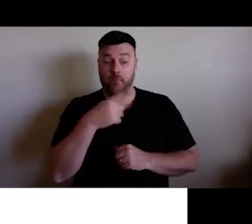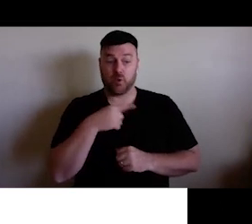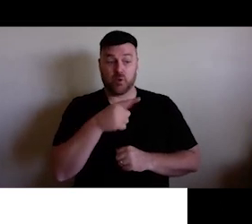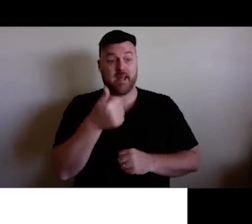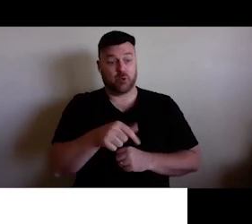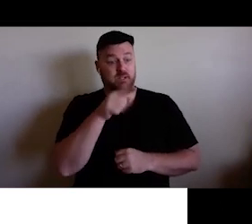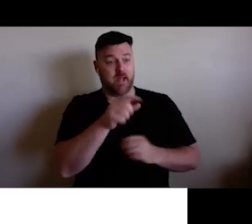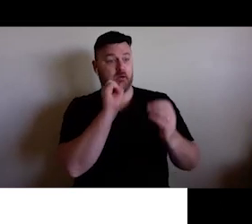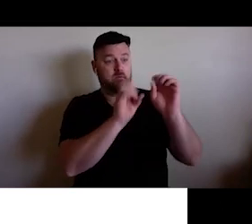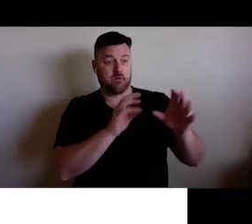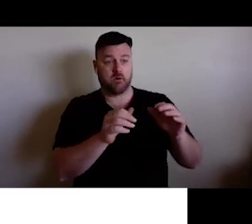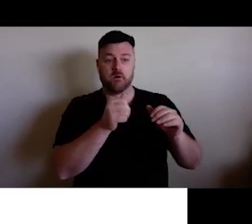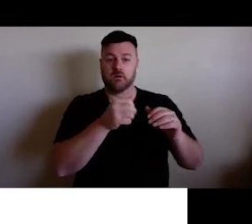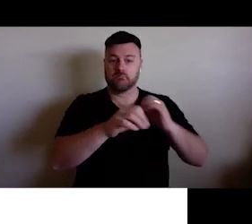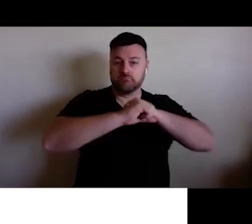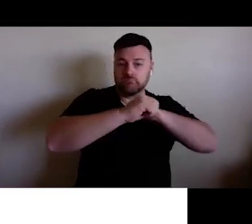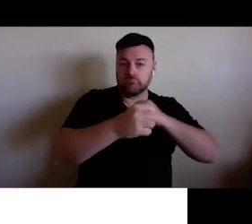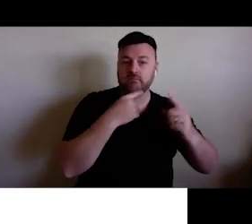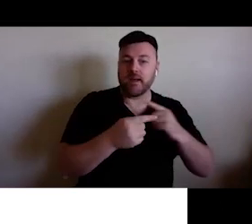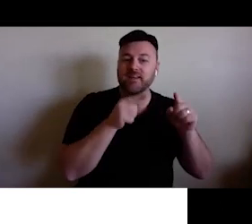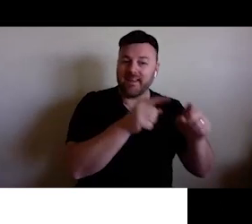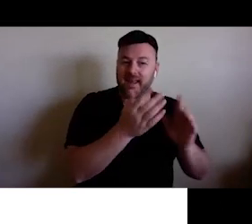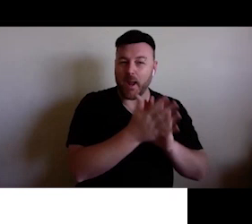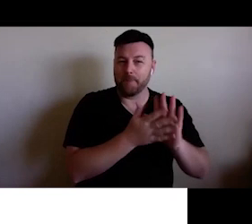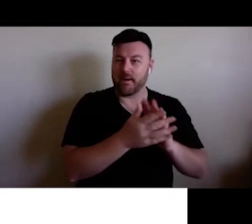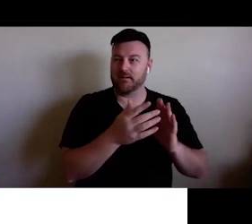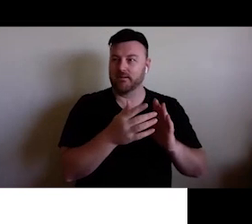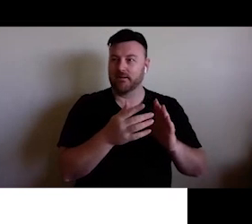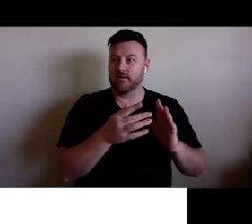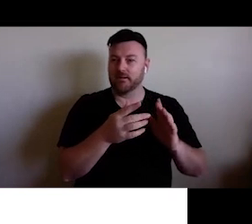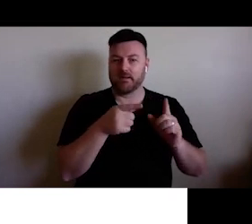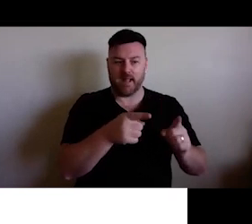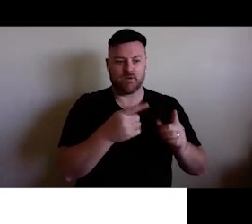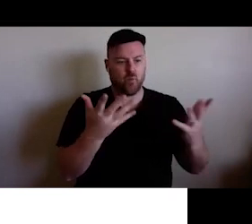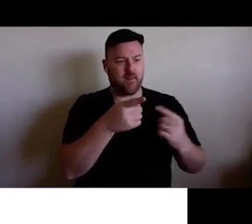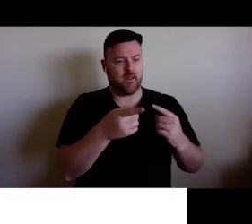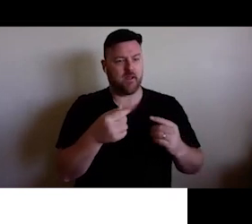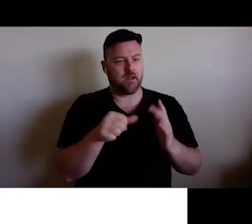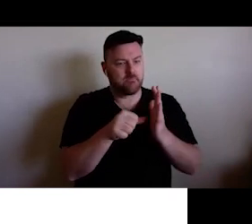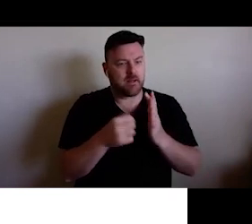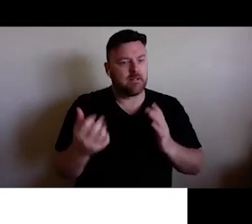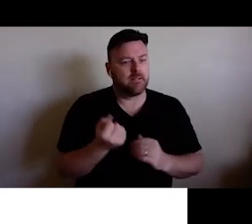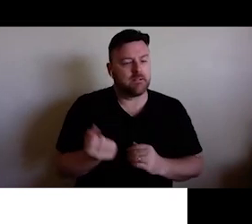saying in purpose? What Time Out realised is they are experts at helping people enjoy their city. They've got this knowledge, this